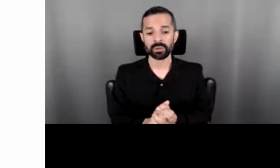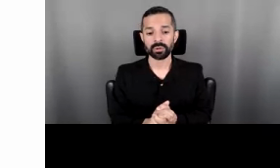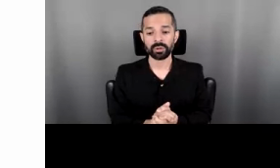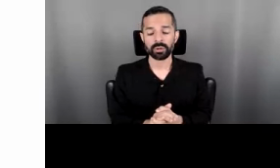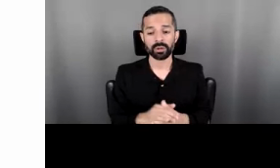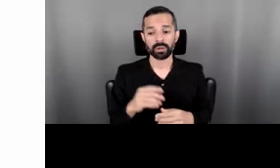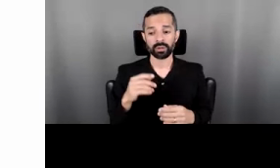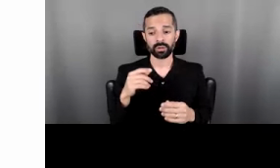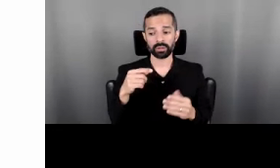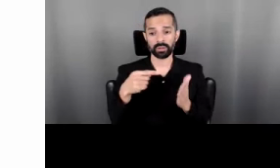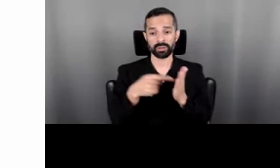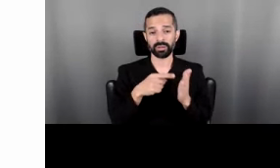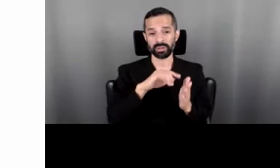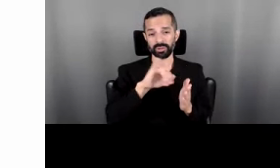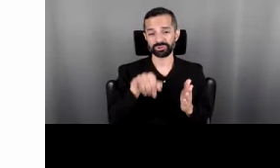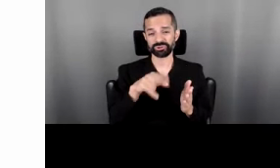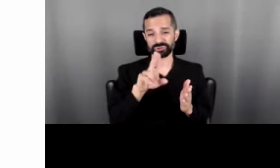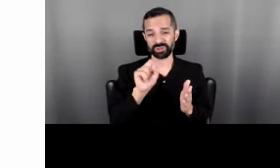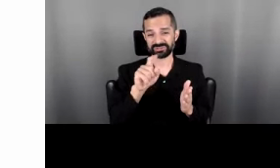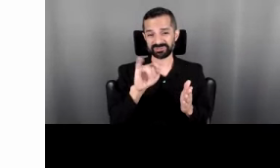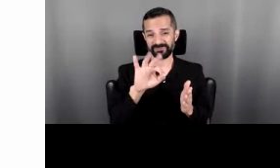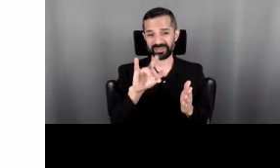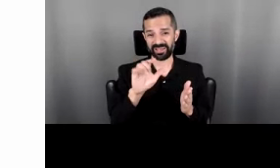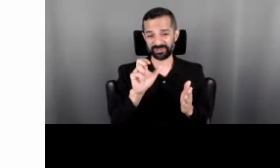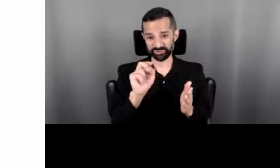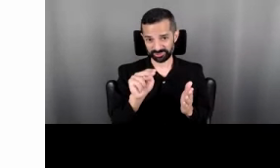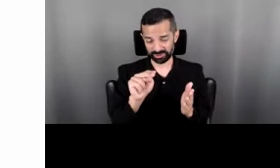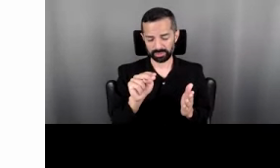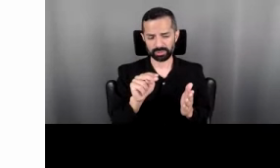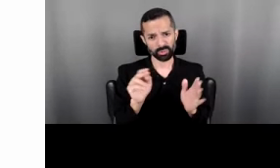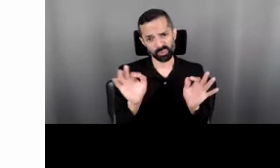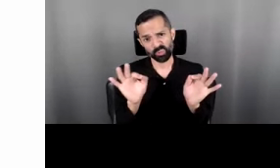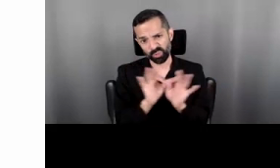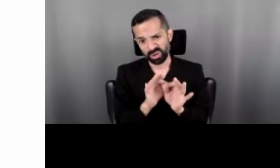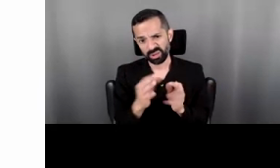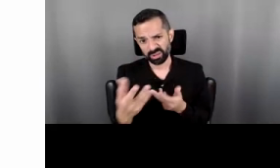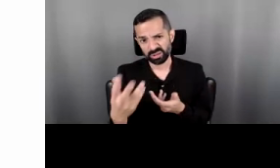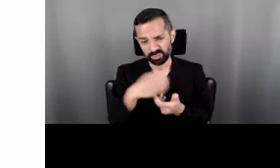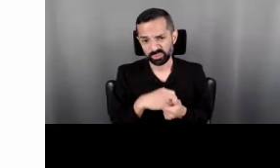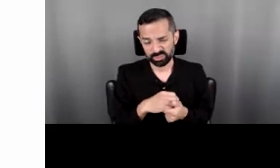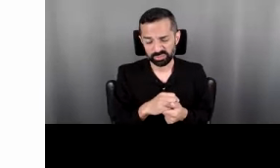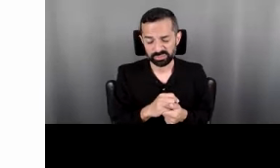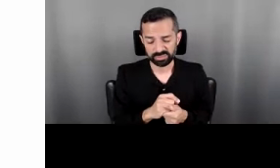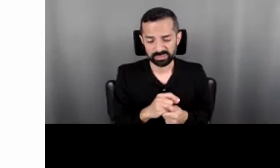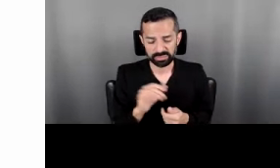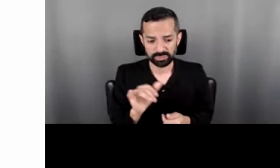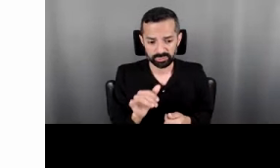certainly, worthwhile to include there. Those key